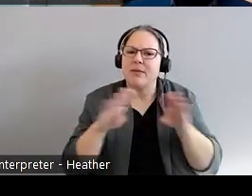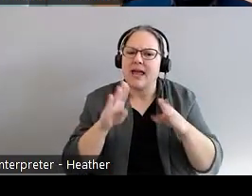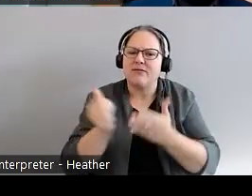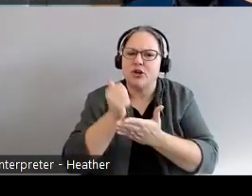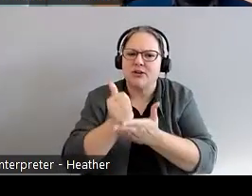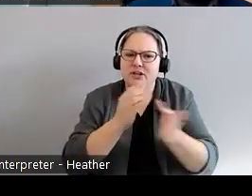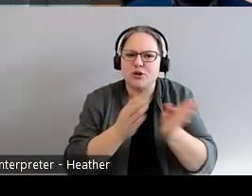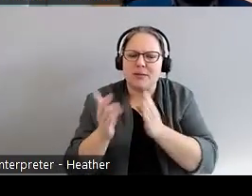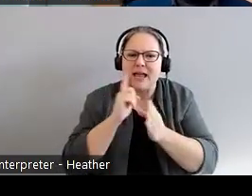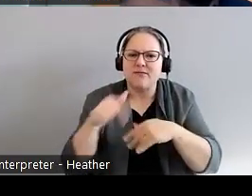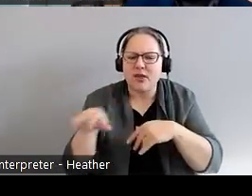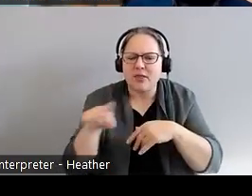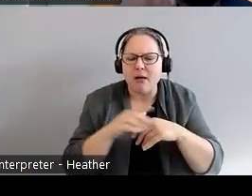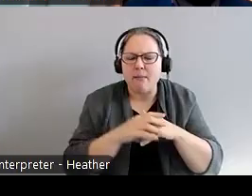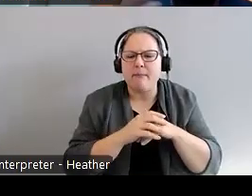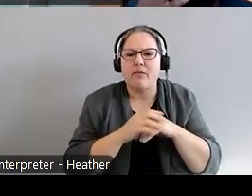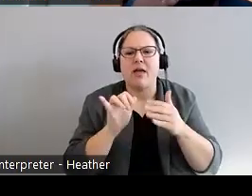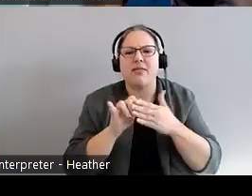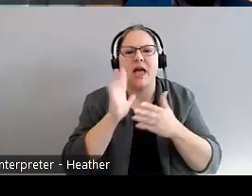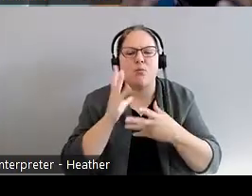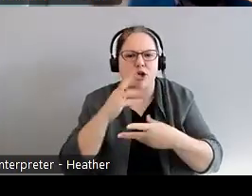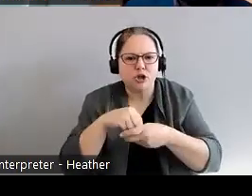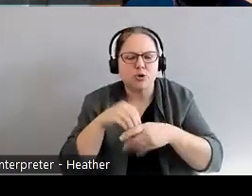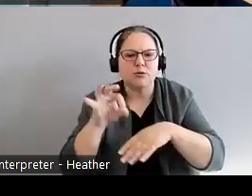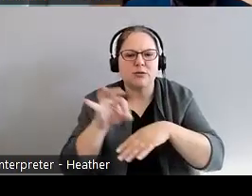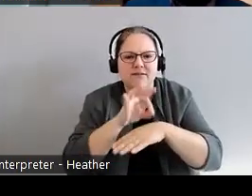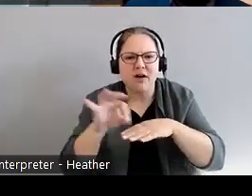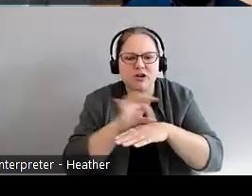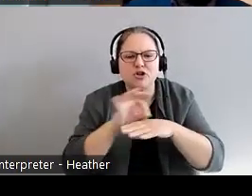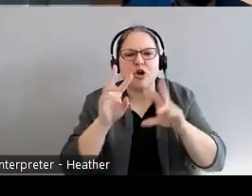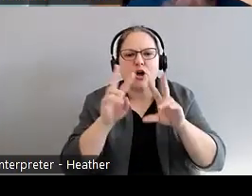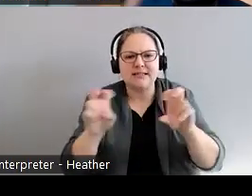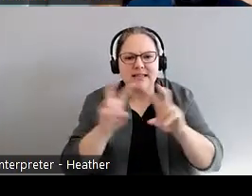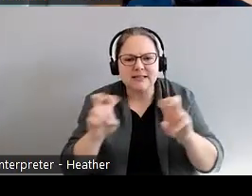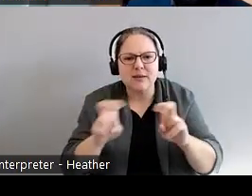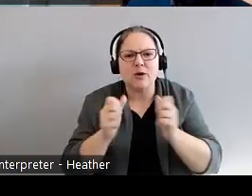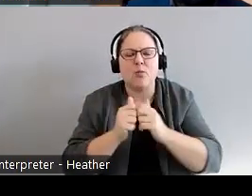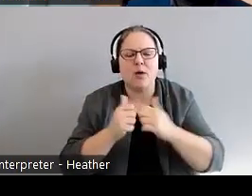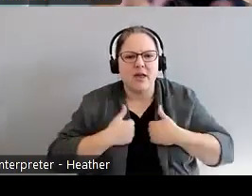um and uh which includes a functional assessment of their aggression. Uh we determined what it was.